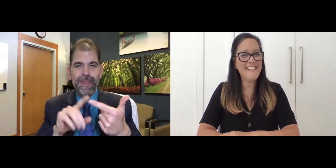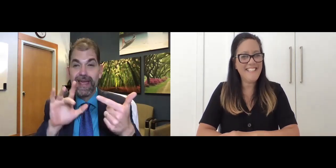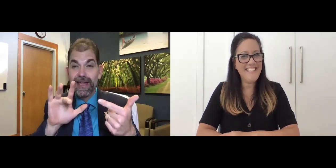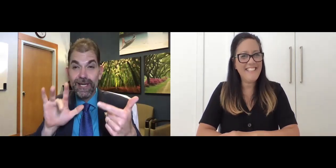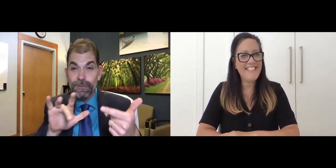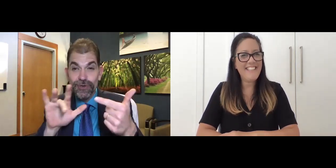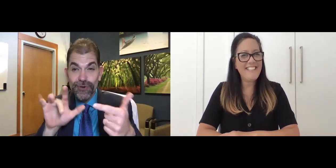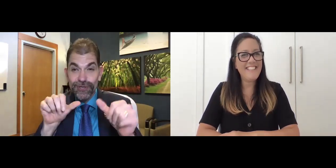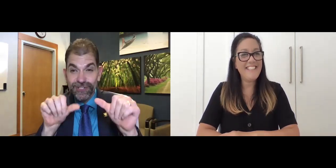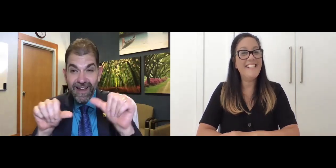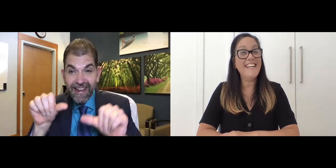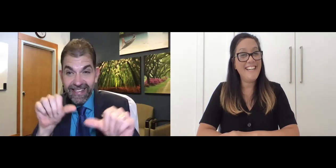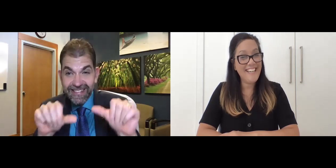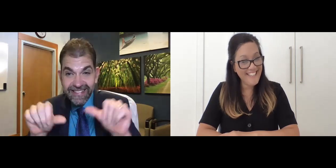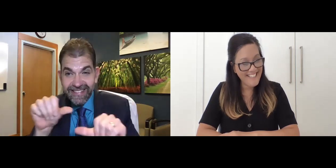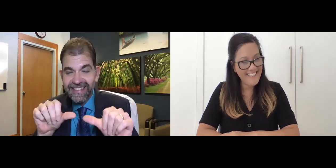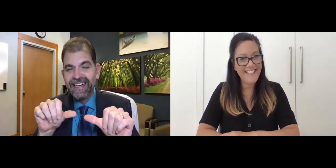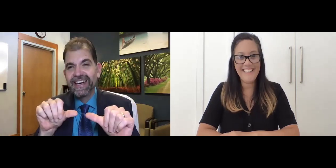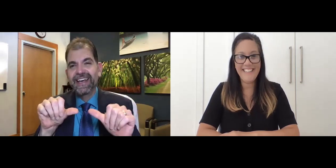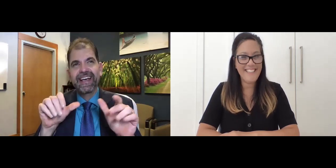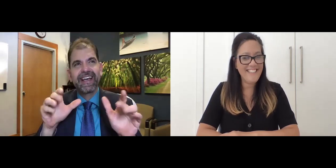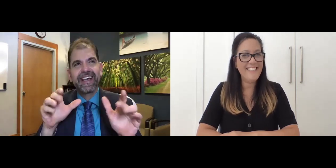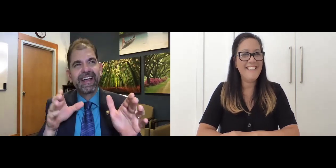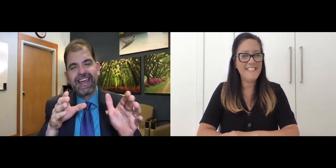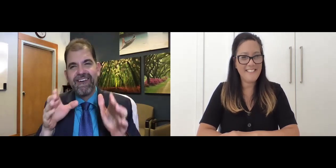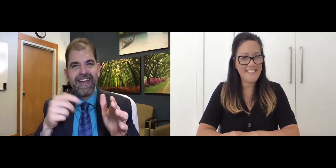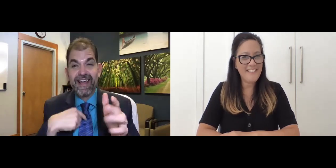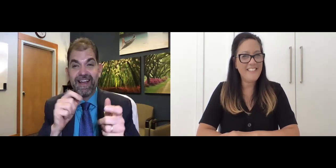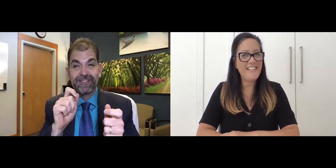and I was interested in computer science.